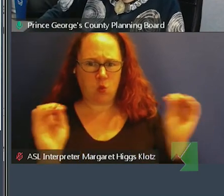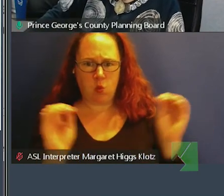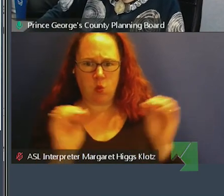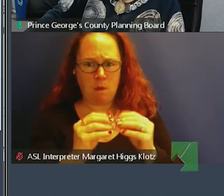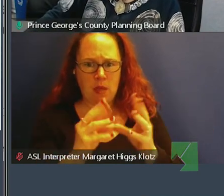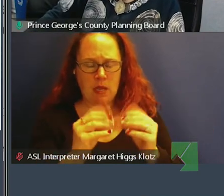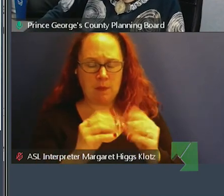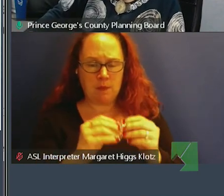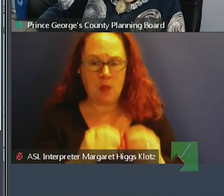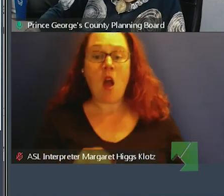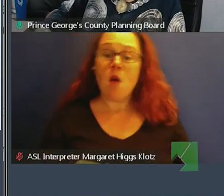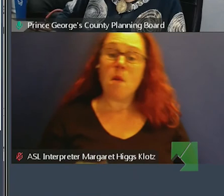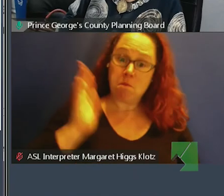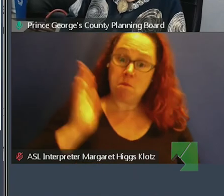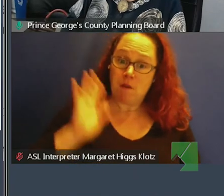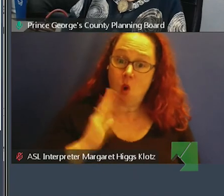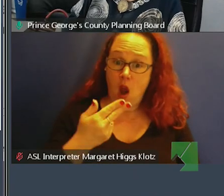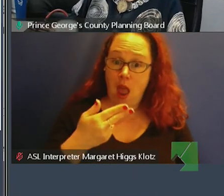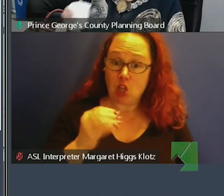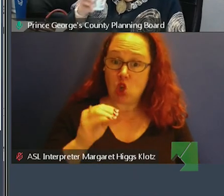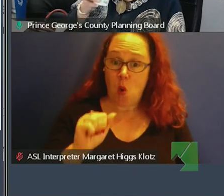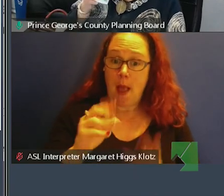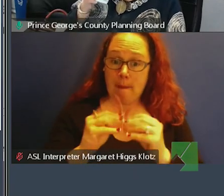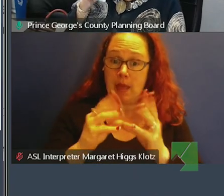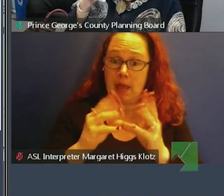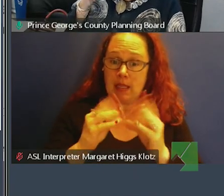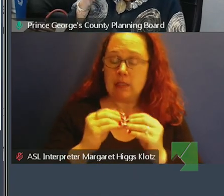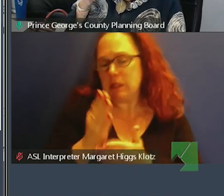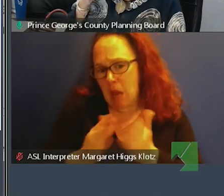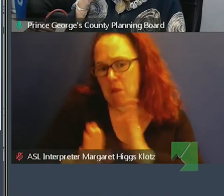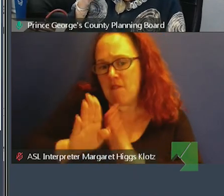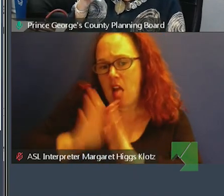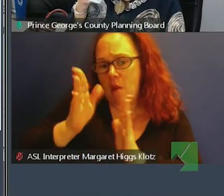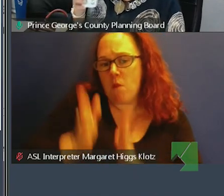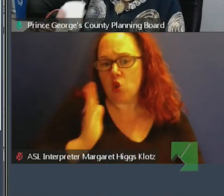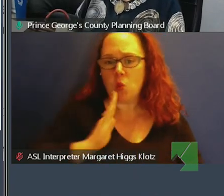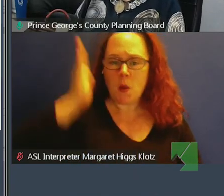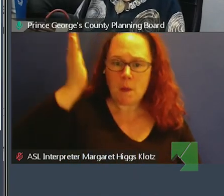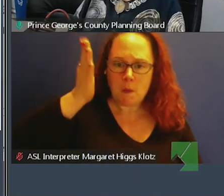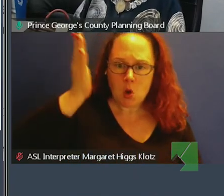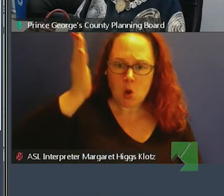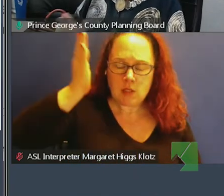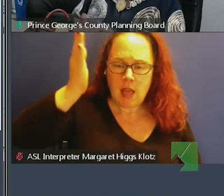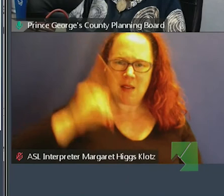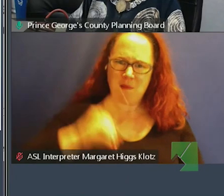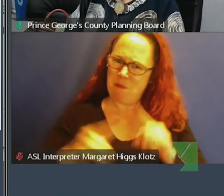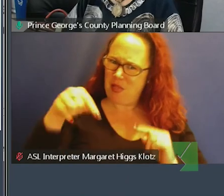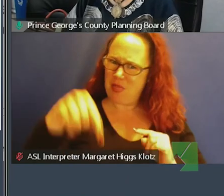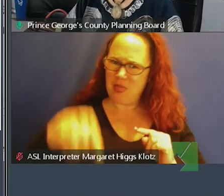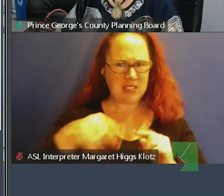HOA meetings to keep us abreast of future plans and to get our input. The fact that those responsible for this project do not want